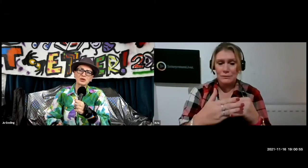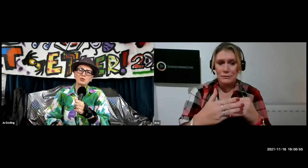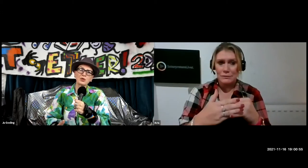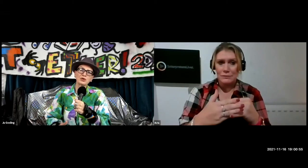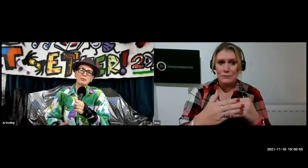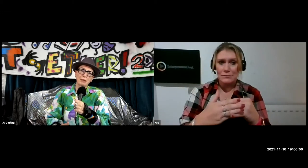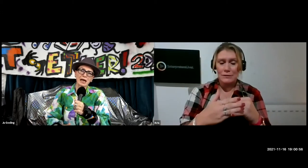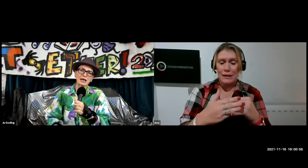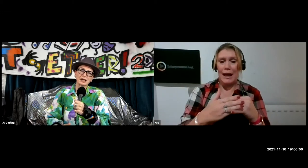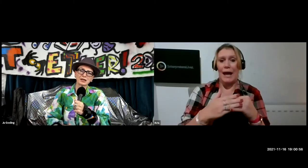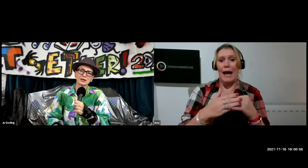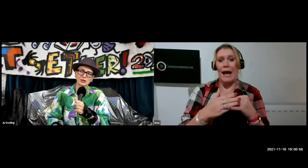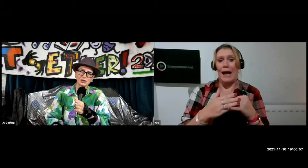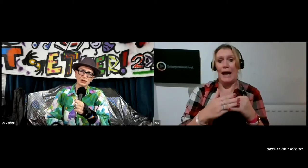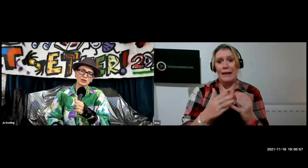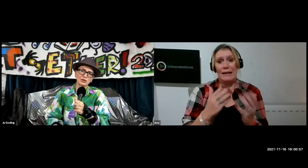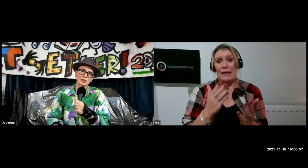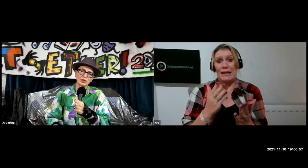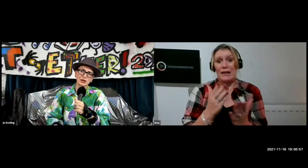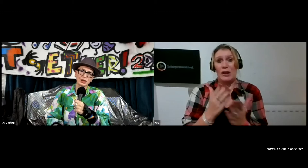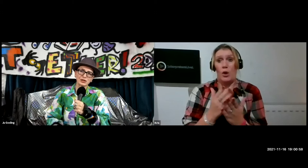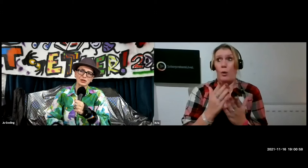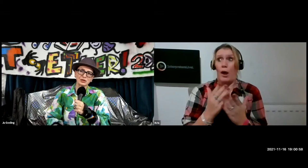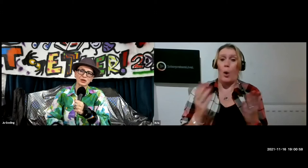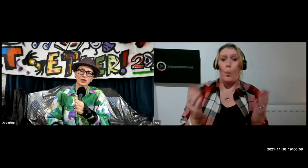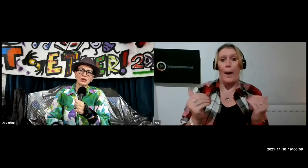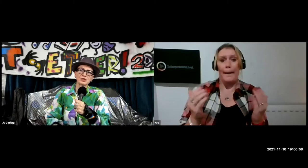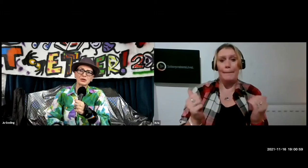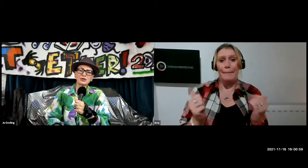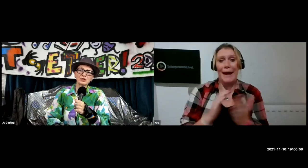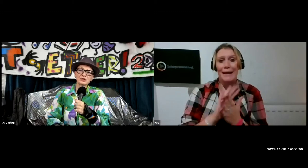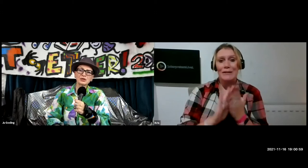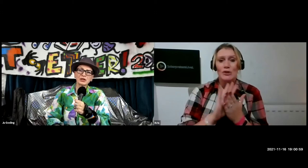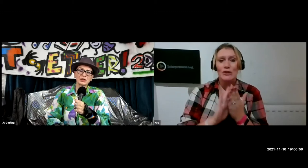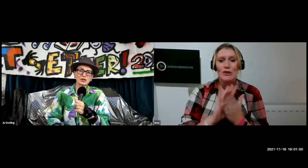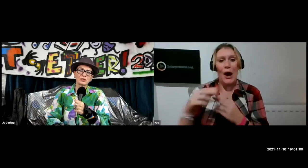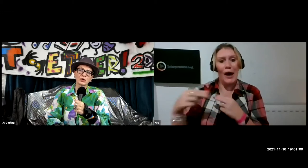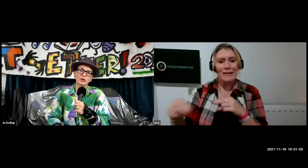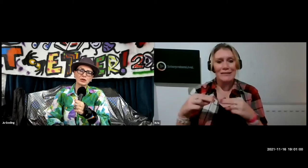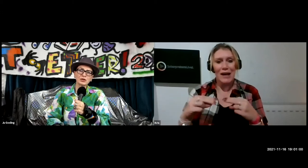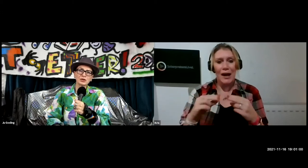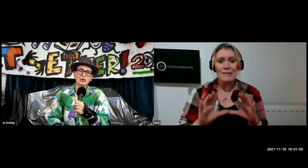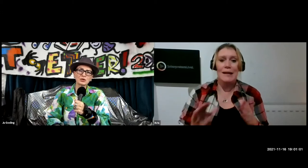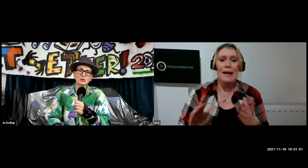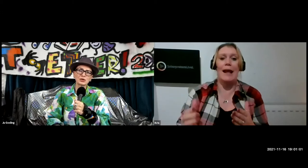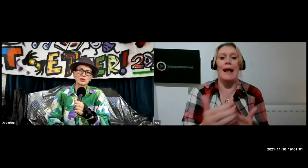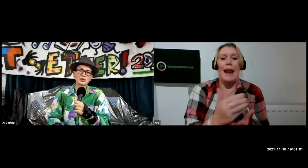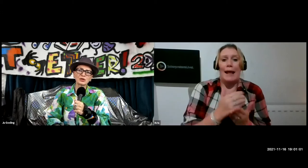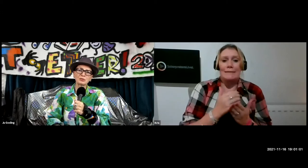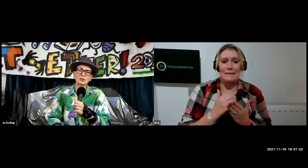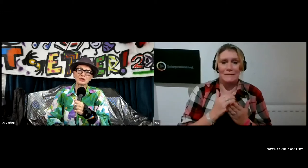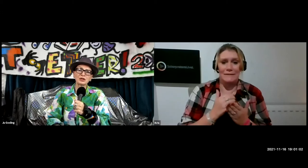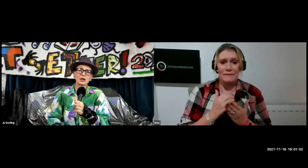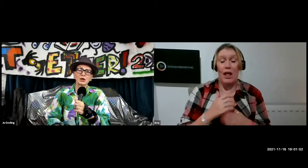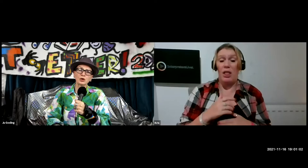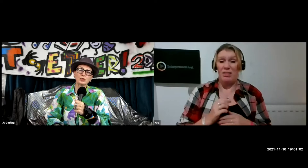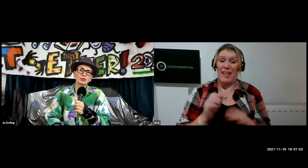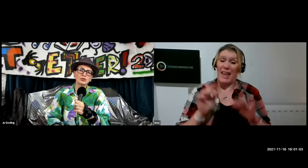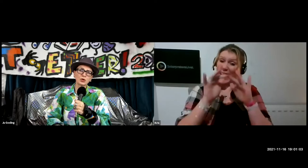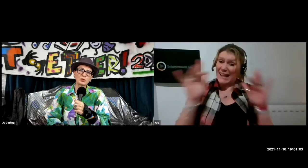welcome back to Sign Dance Collective. Sign Dance Collective are an international dance company performed at